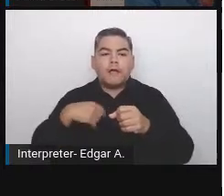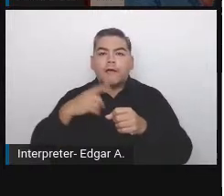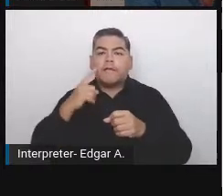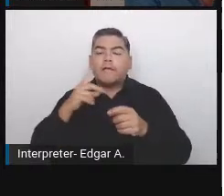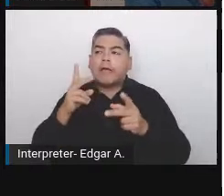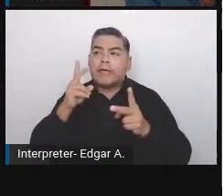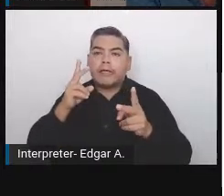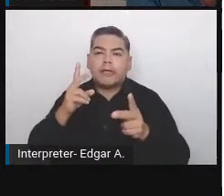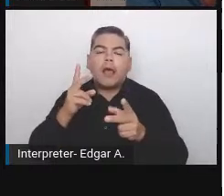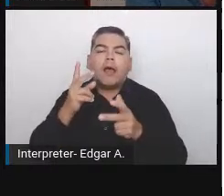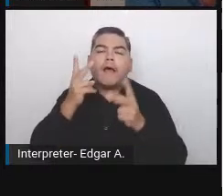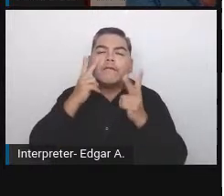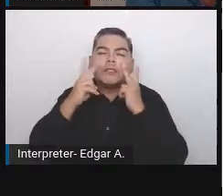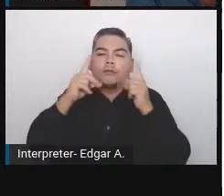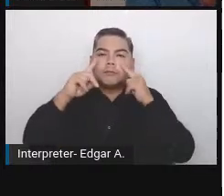was also a design decision to give focus to our area so that